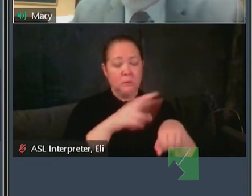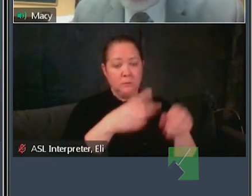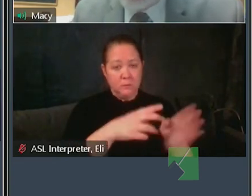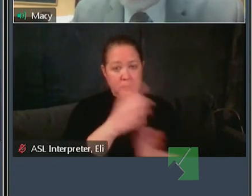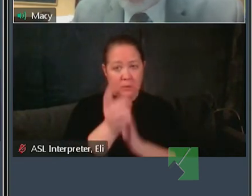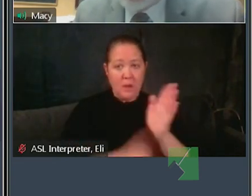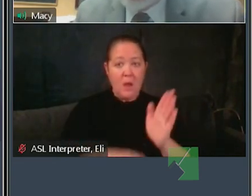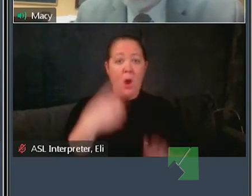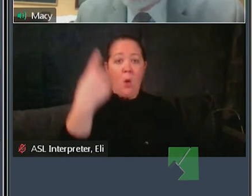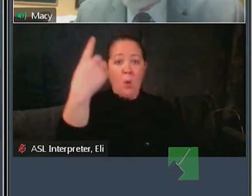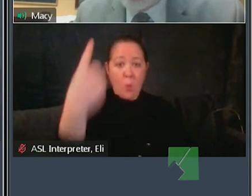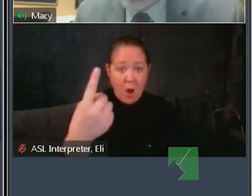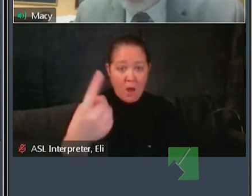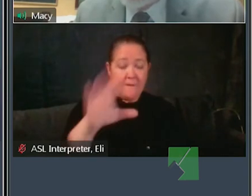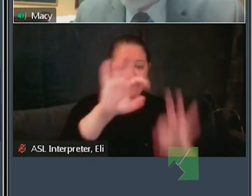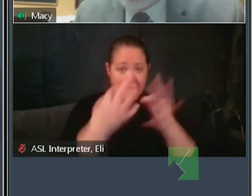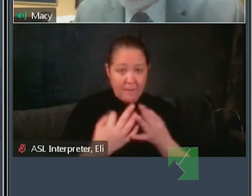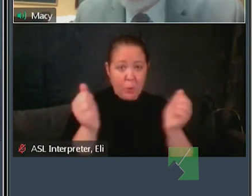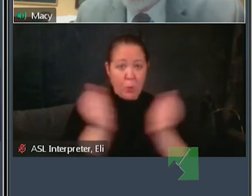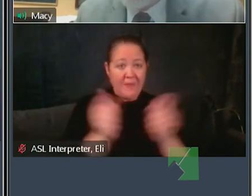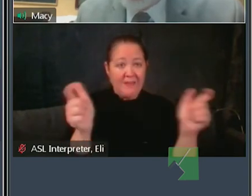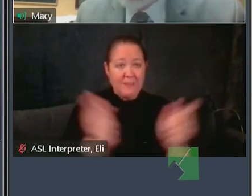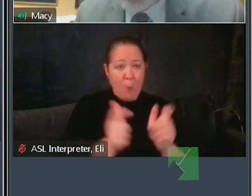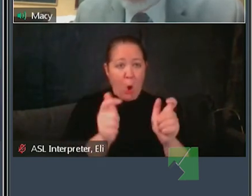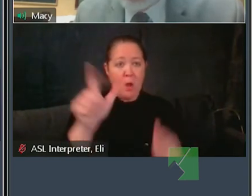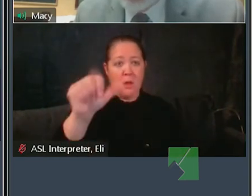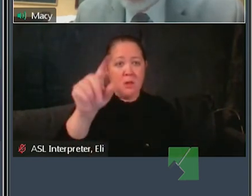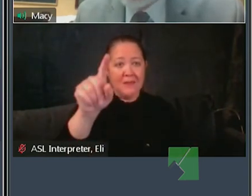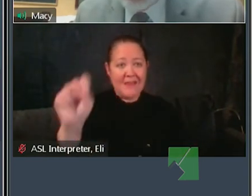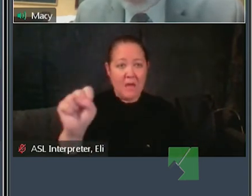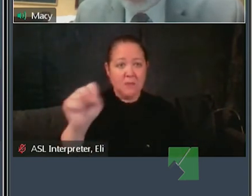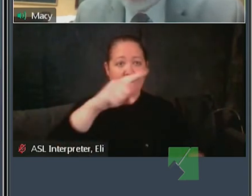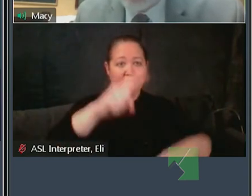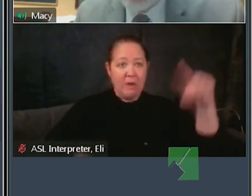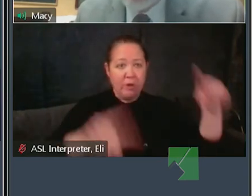residential developments with small Lawson's Willings of various sizes and styles.